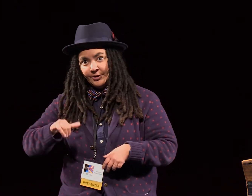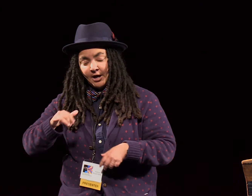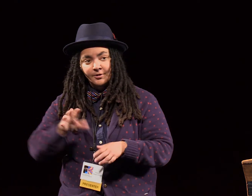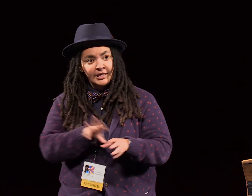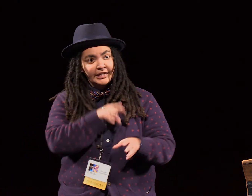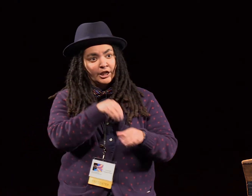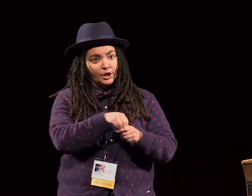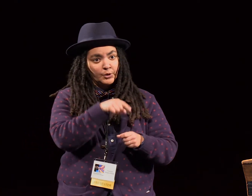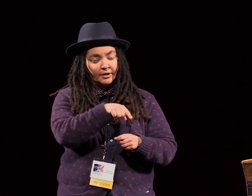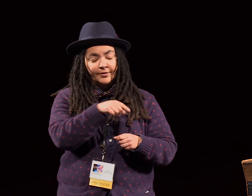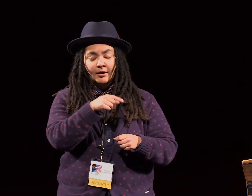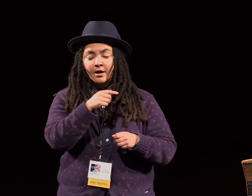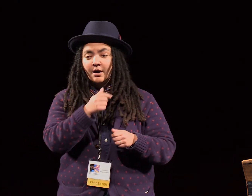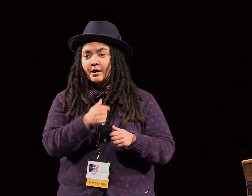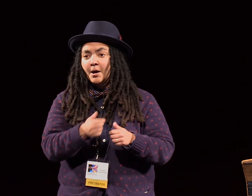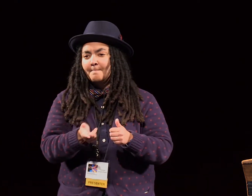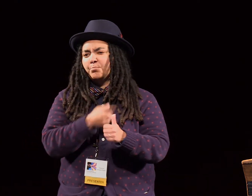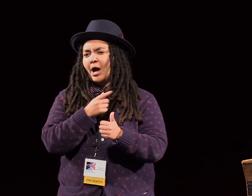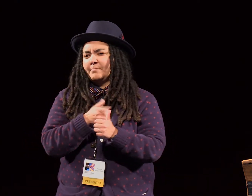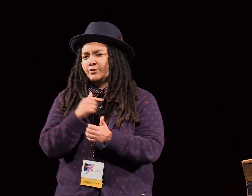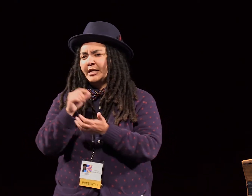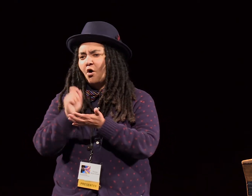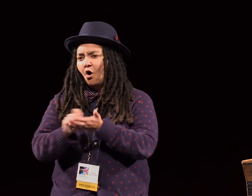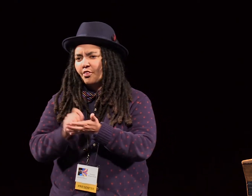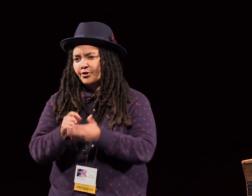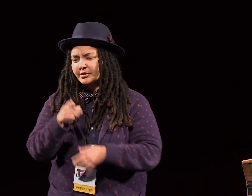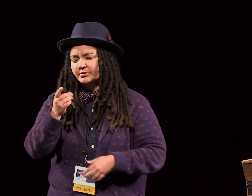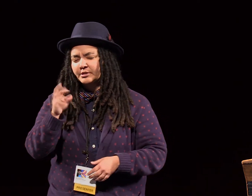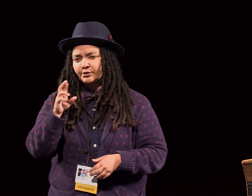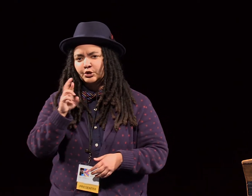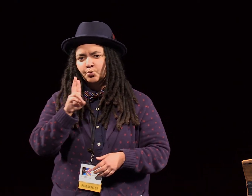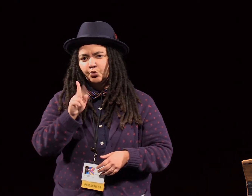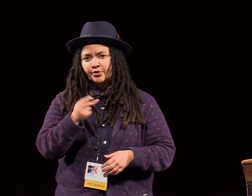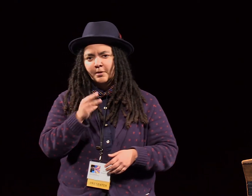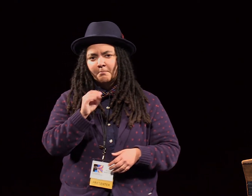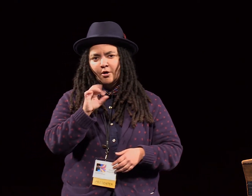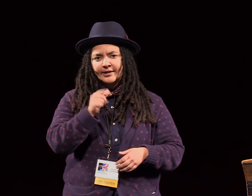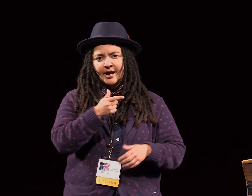The three of us involved in this piece have all experienced homophobia.